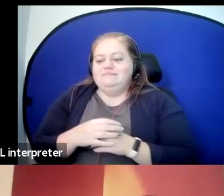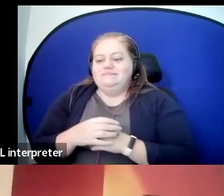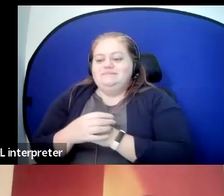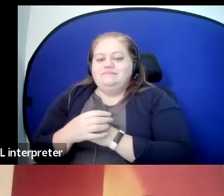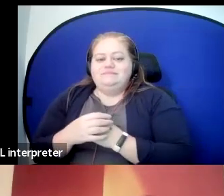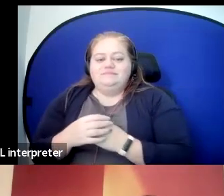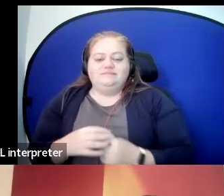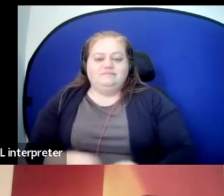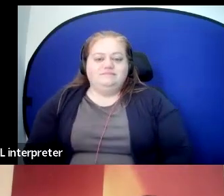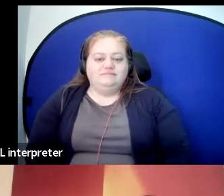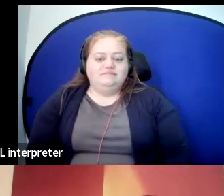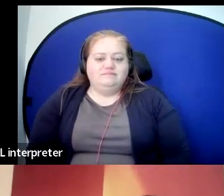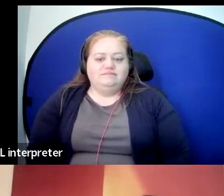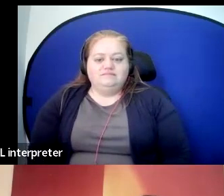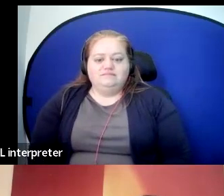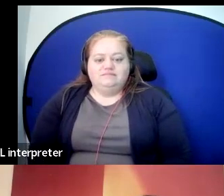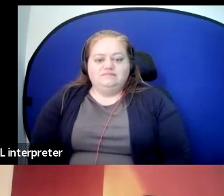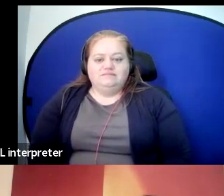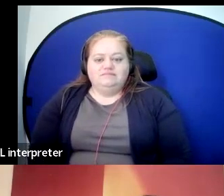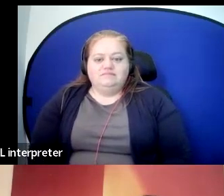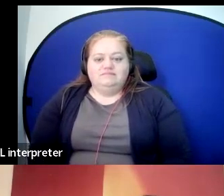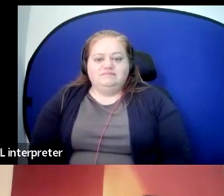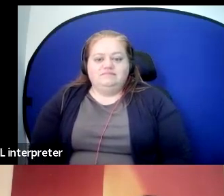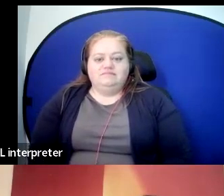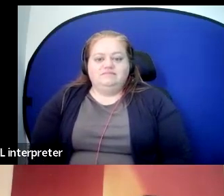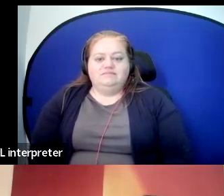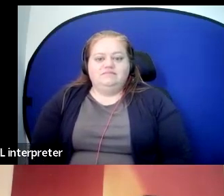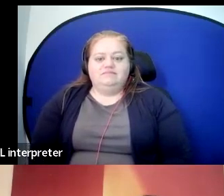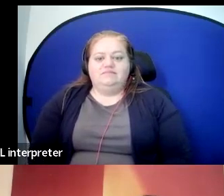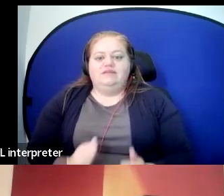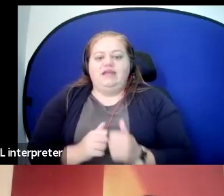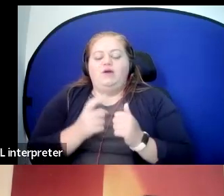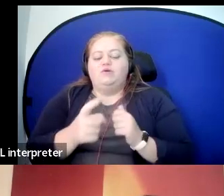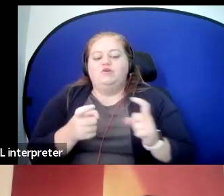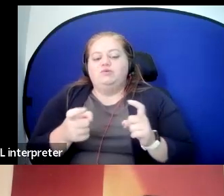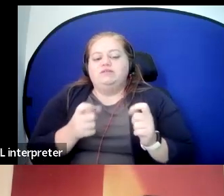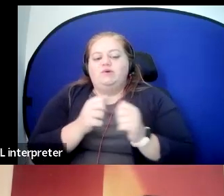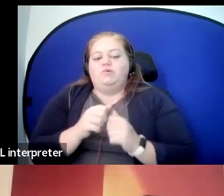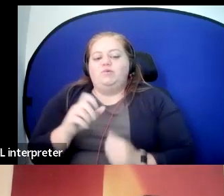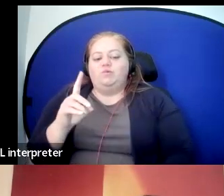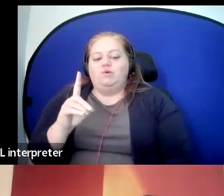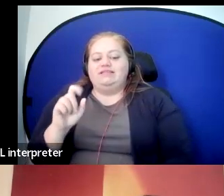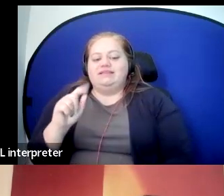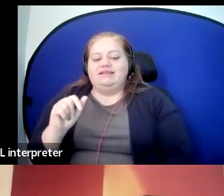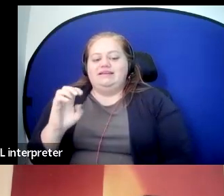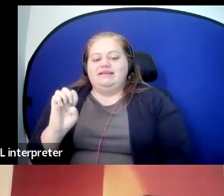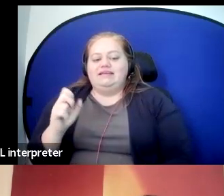They are asking, "How are you dealing with problems regarding data equity and the problem that LLMs trained on the web could